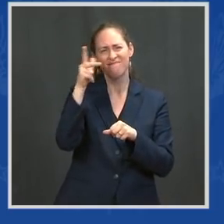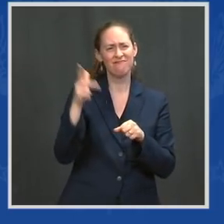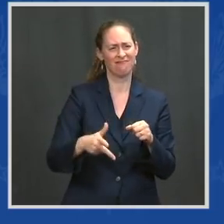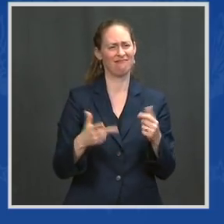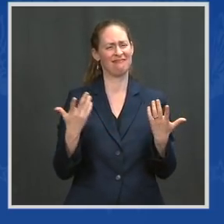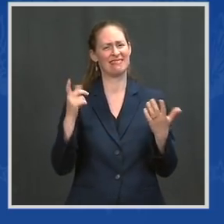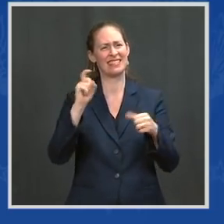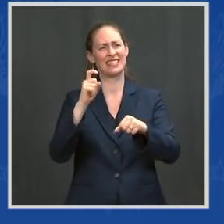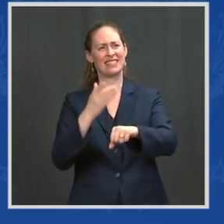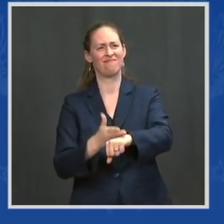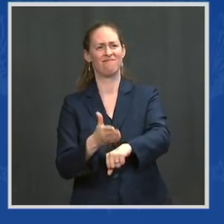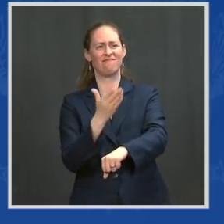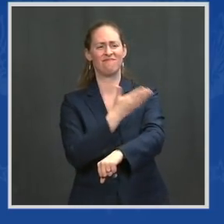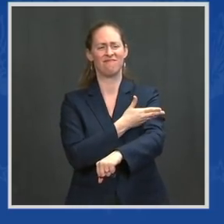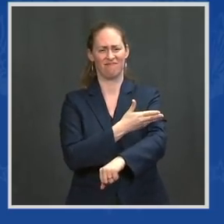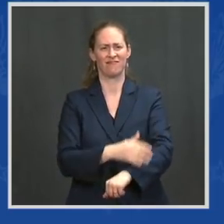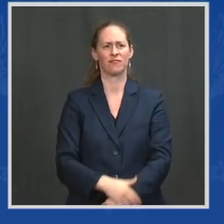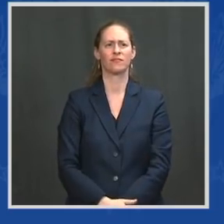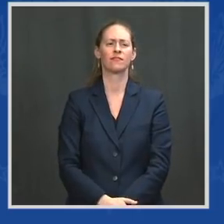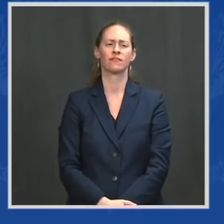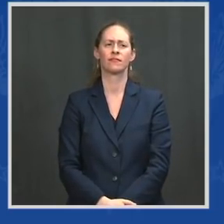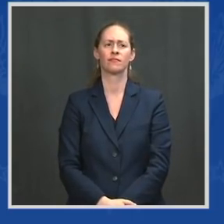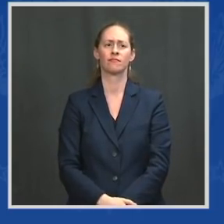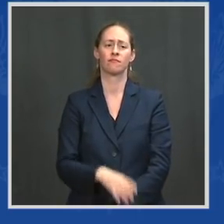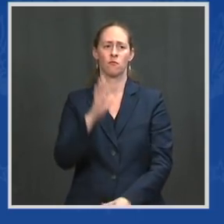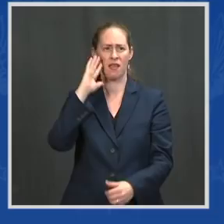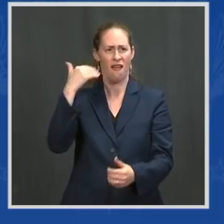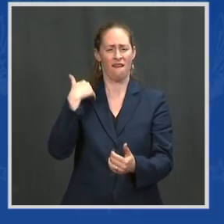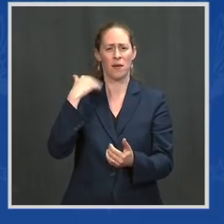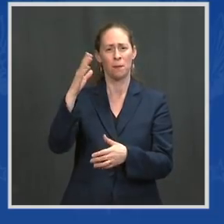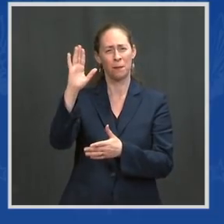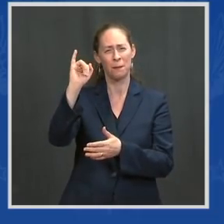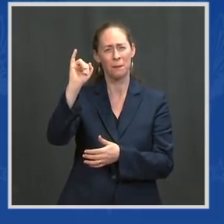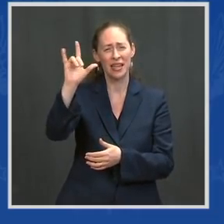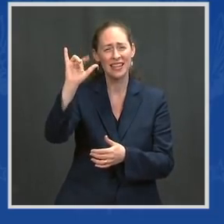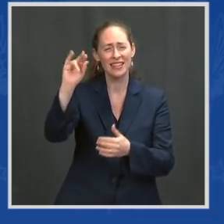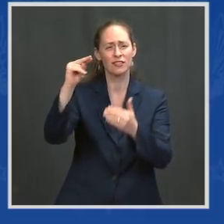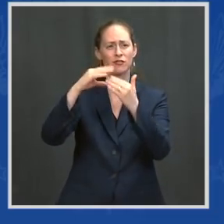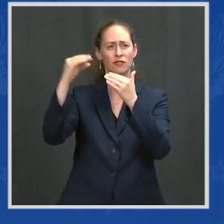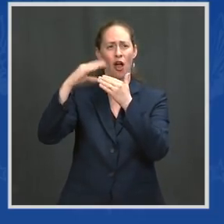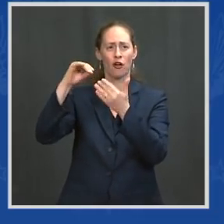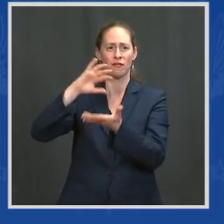in infrastructure projects, and the fact of the matter is, we need assistance from the federal government